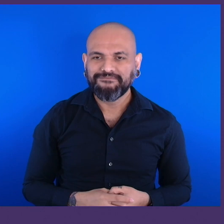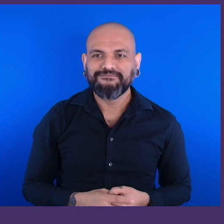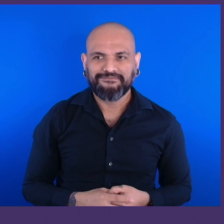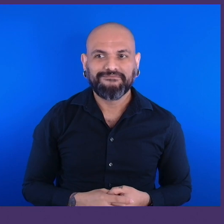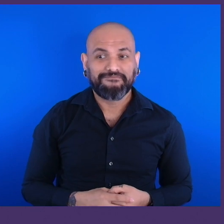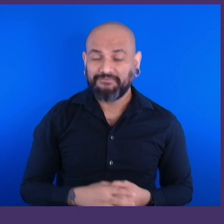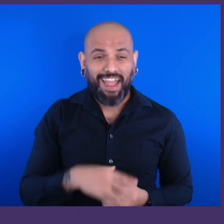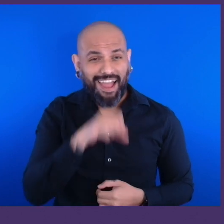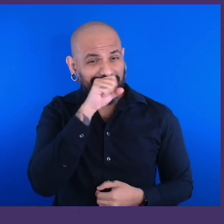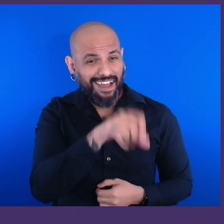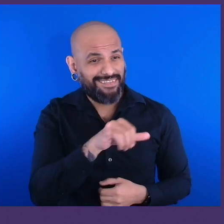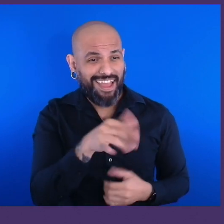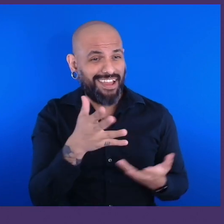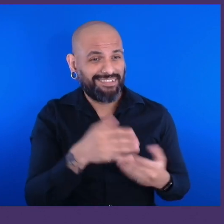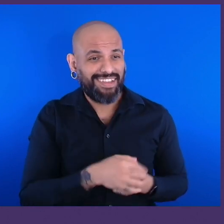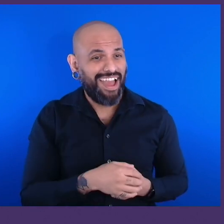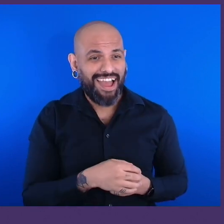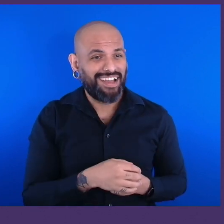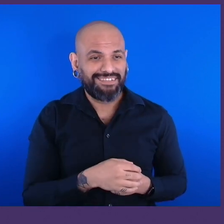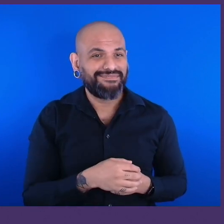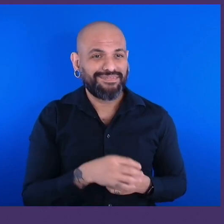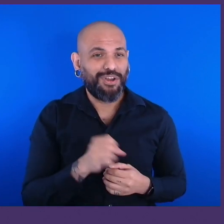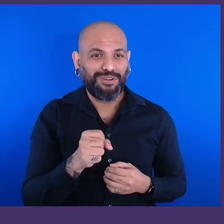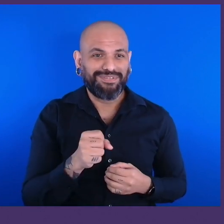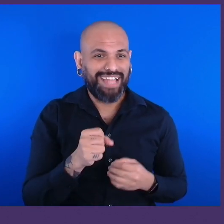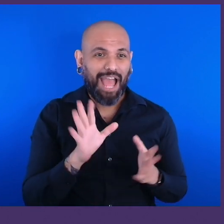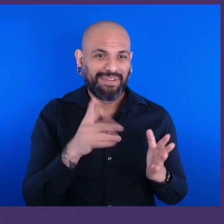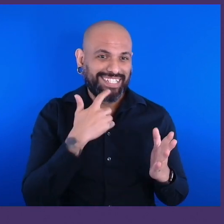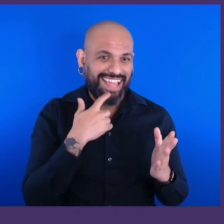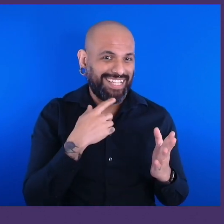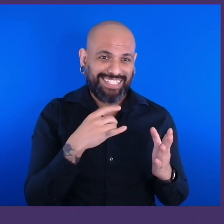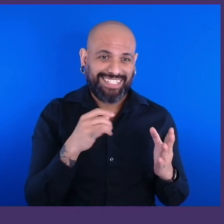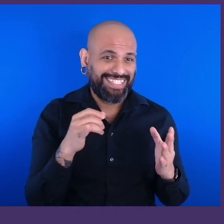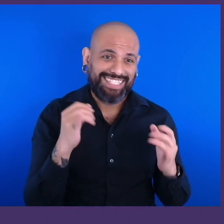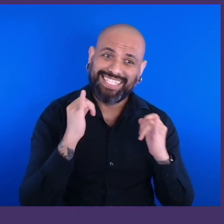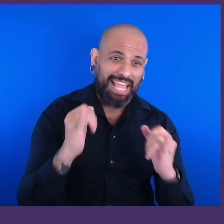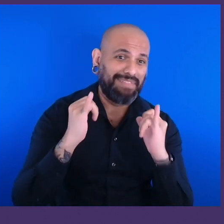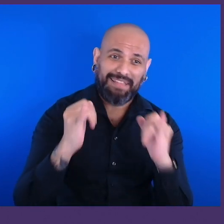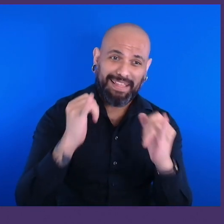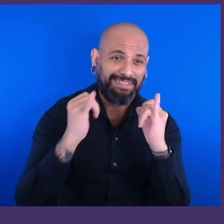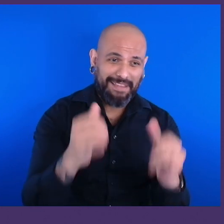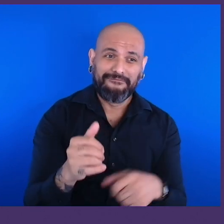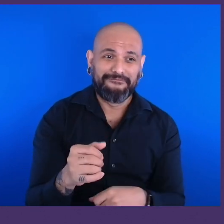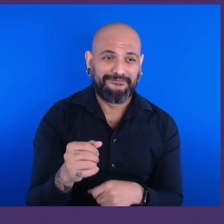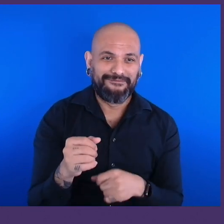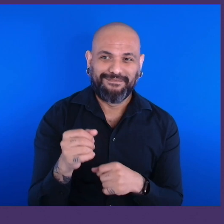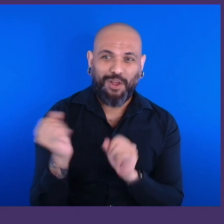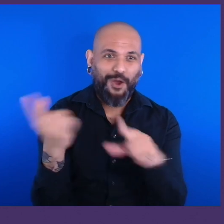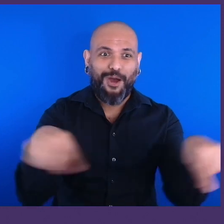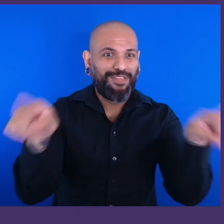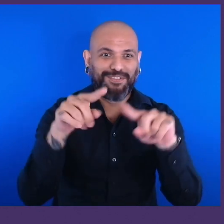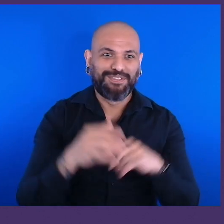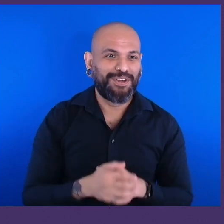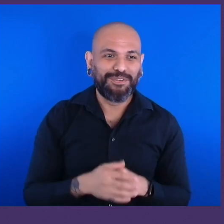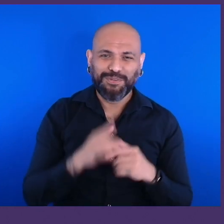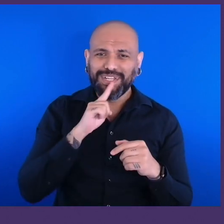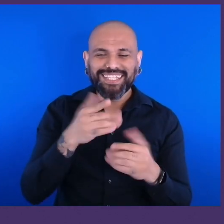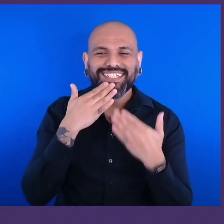So, I guess I need to say, "Ditto, ditto, ditto, ditto, ditto." And thank you for this conversation